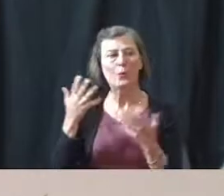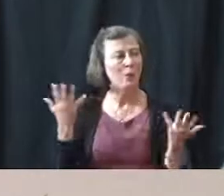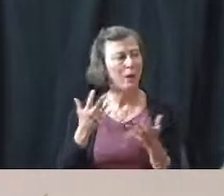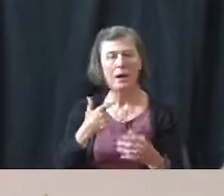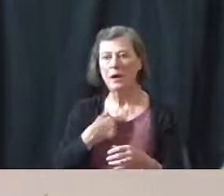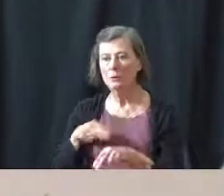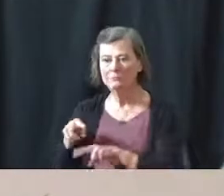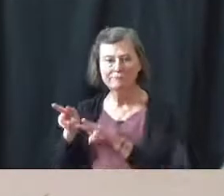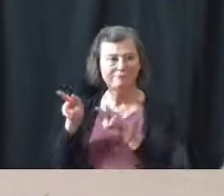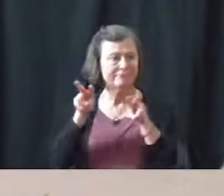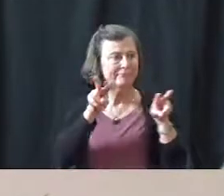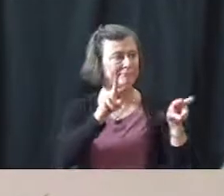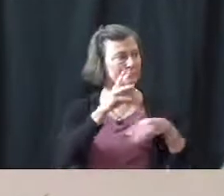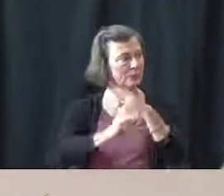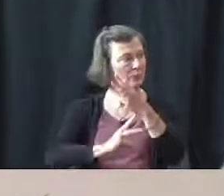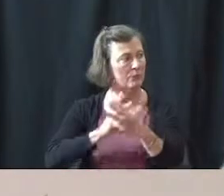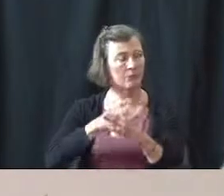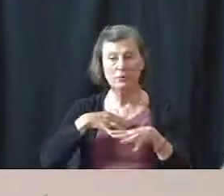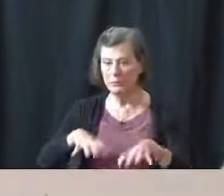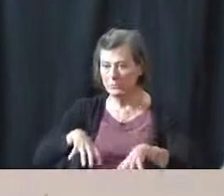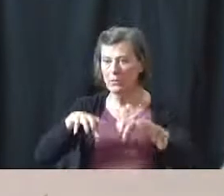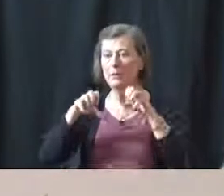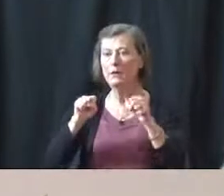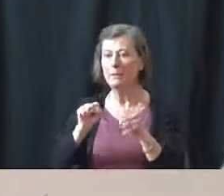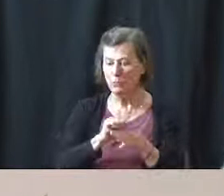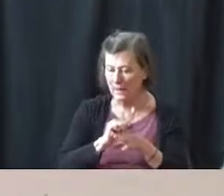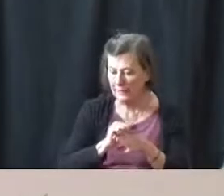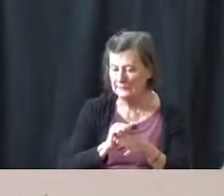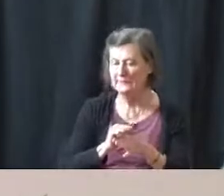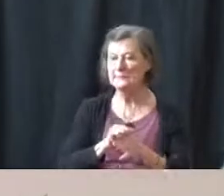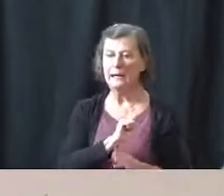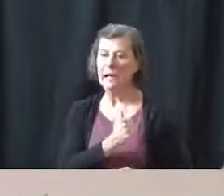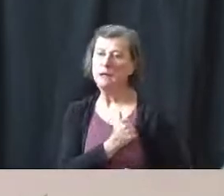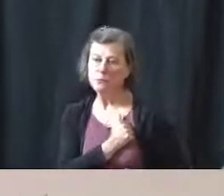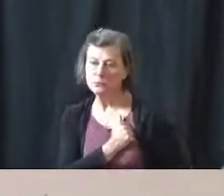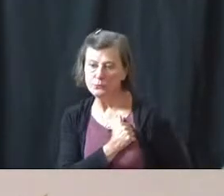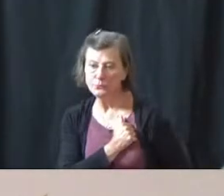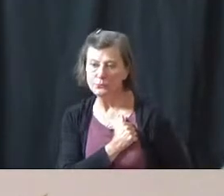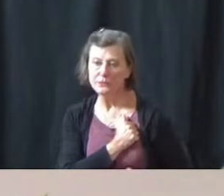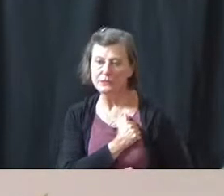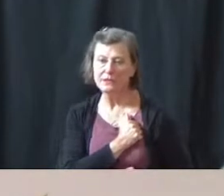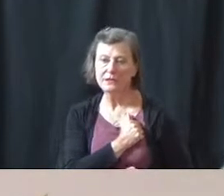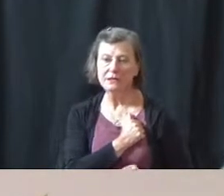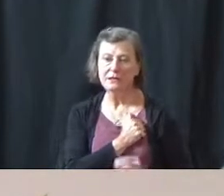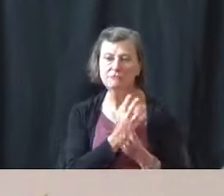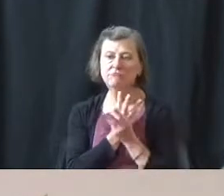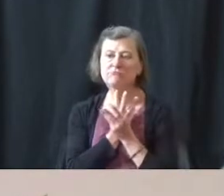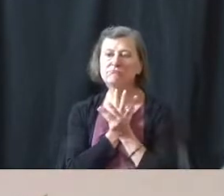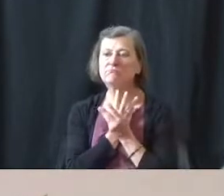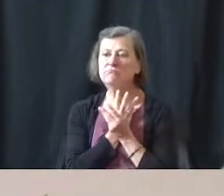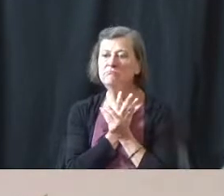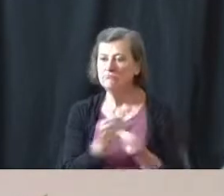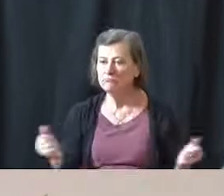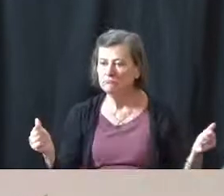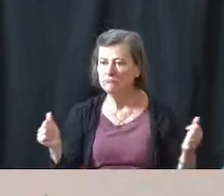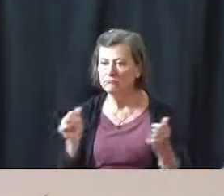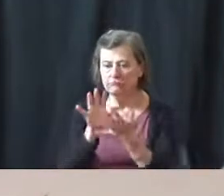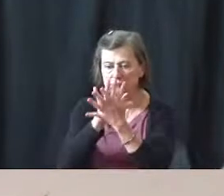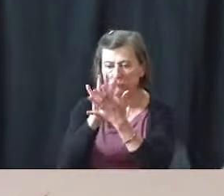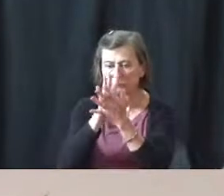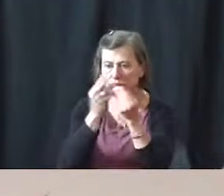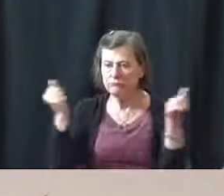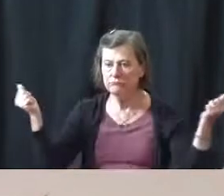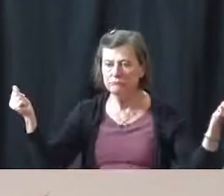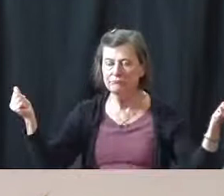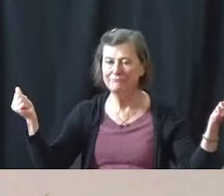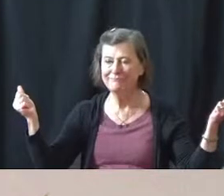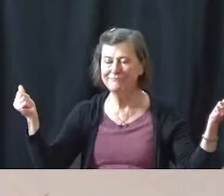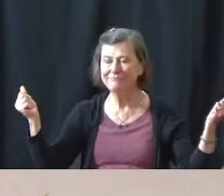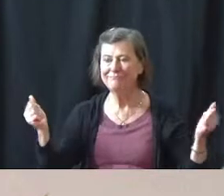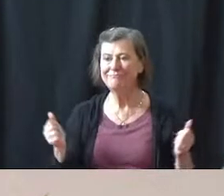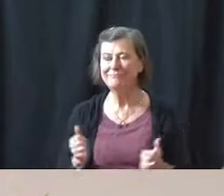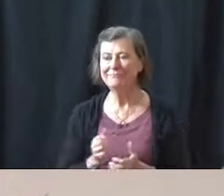We can adopt practices and attitudes that dissolve the soot and grime.